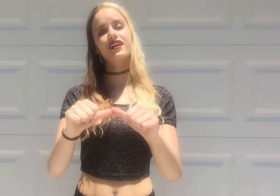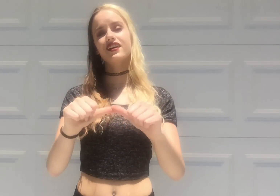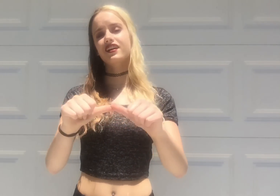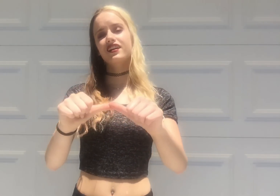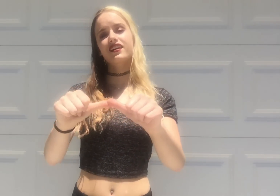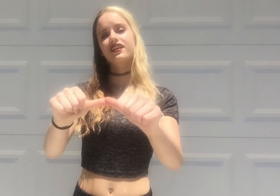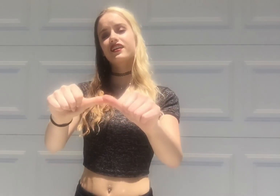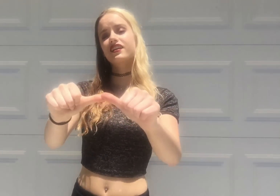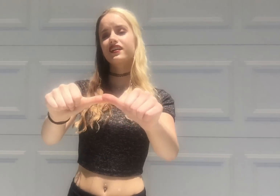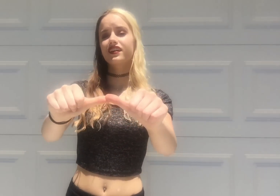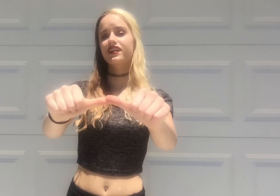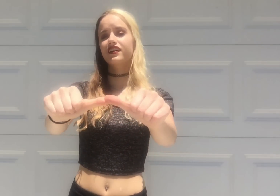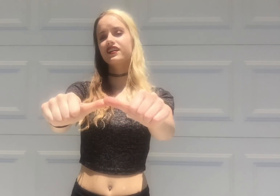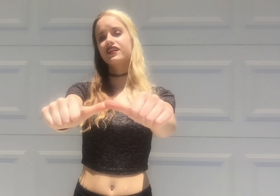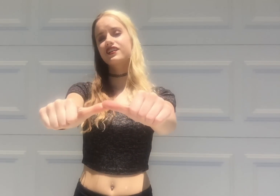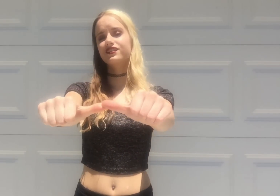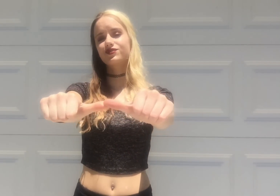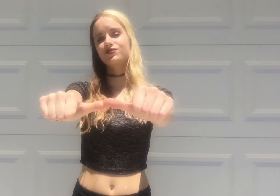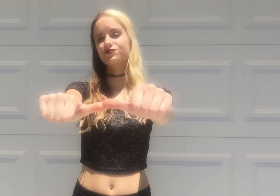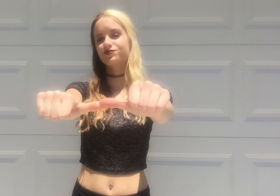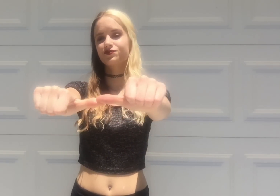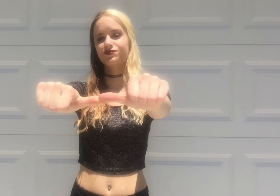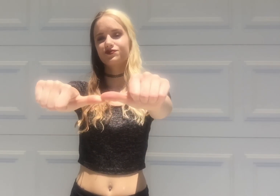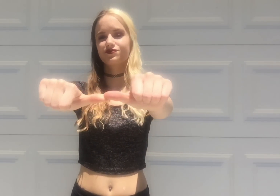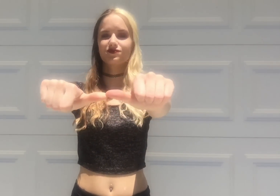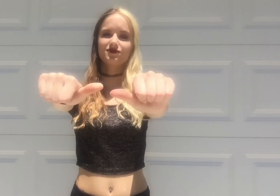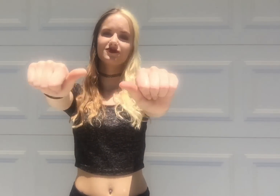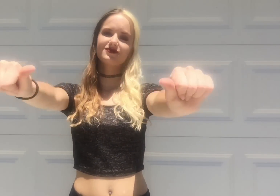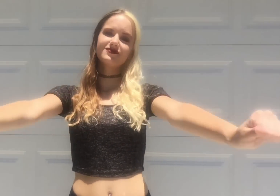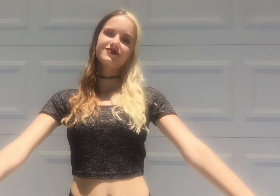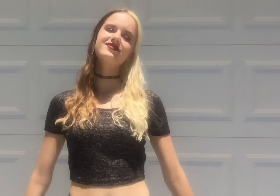💂WE'LL CARRY ON!!!💂